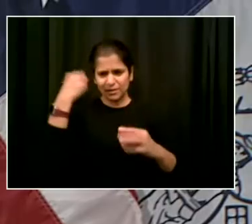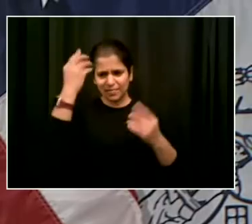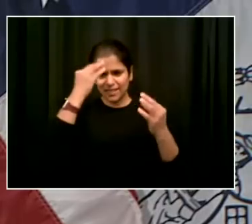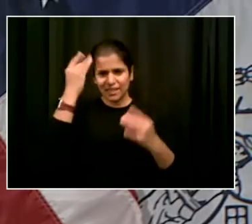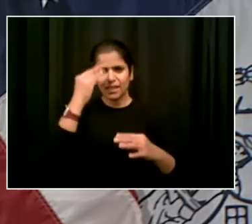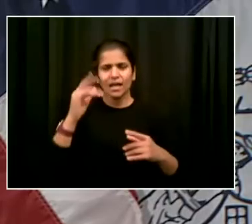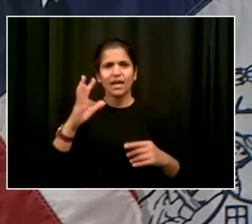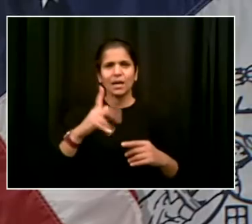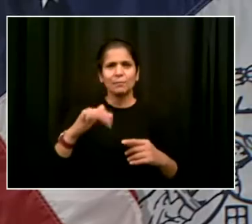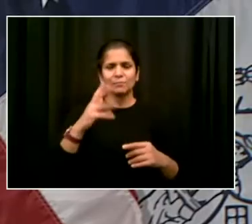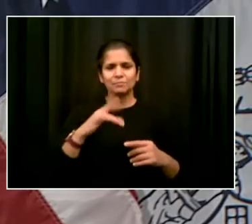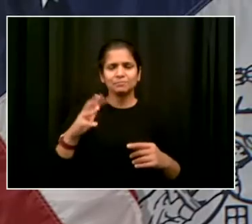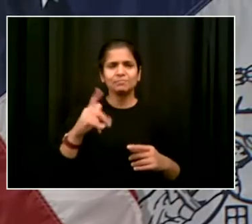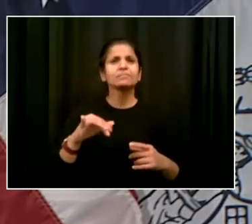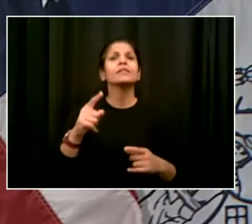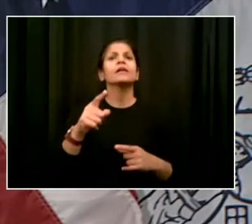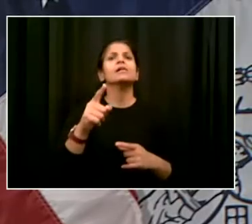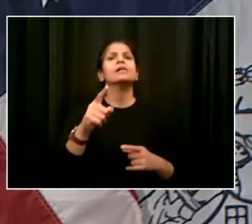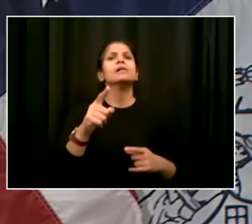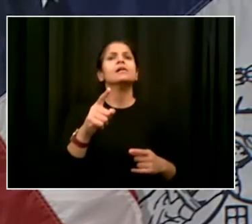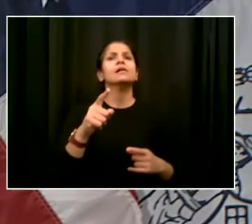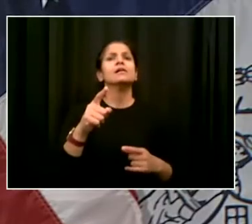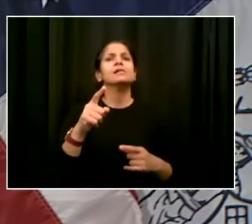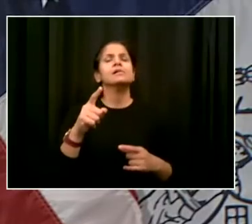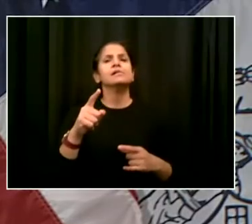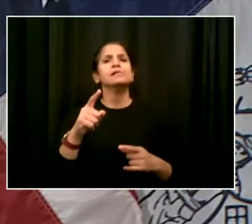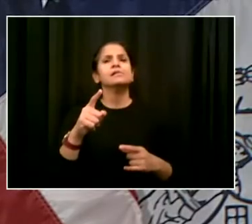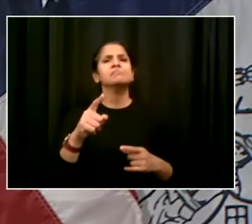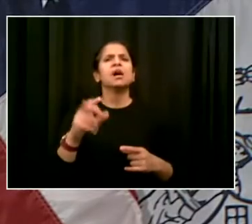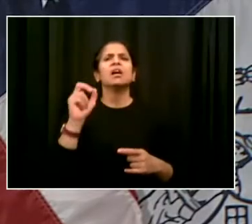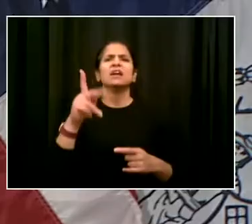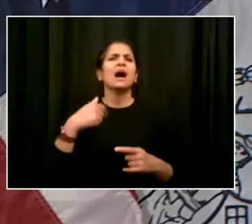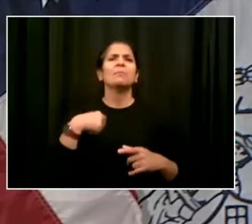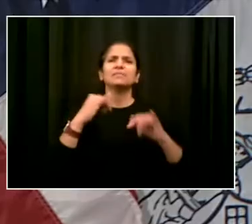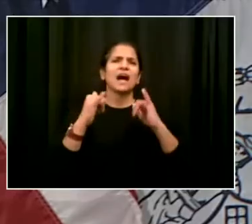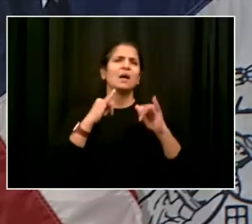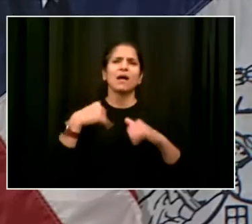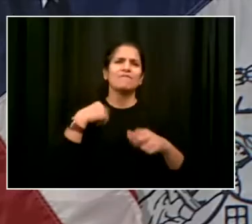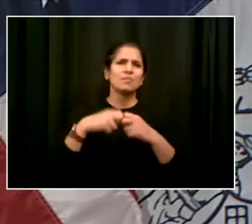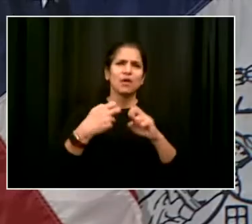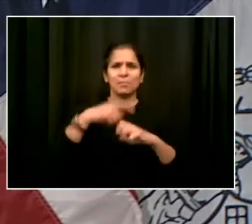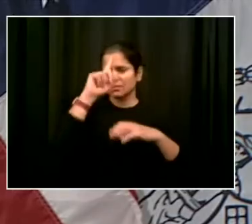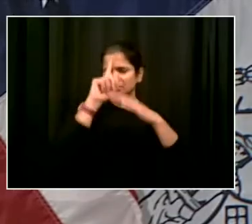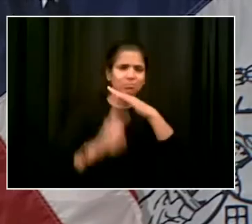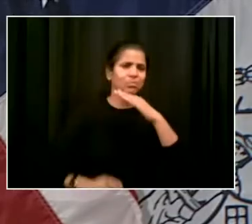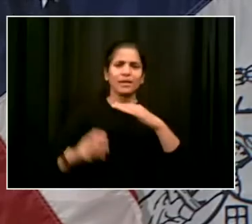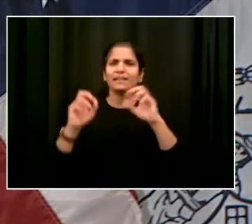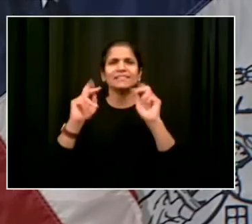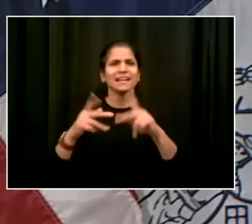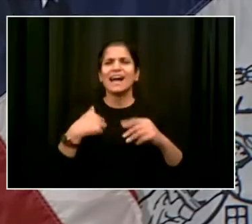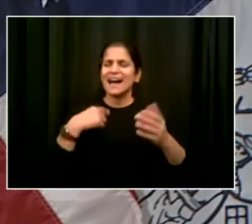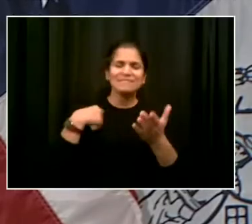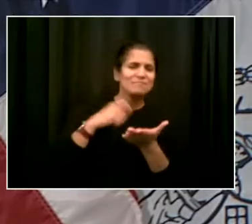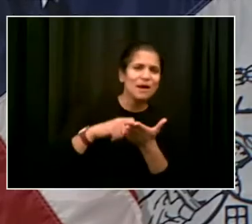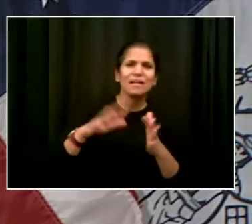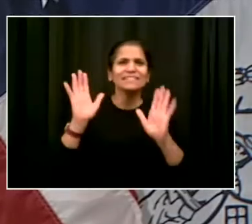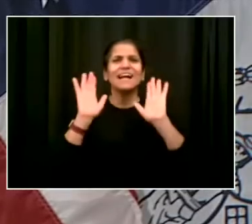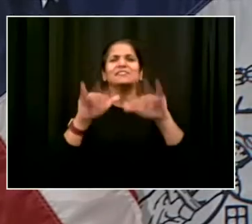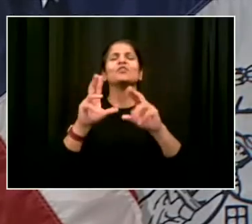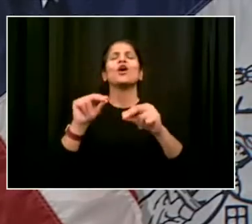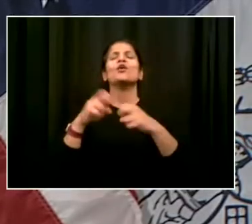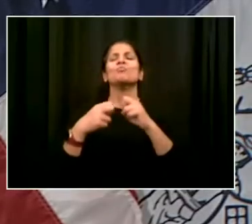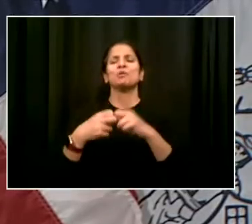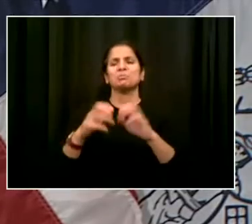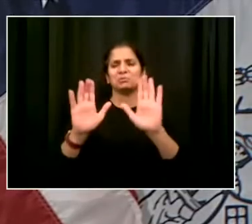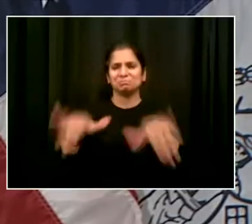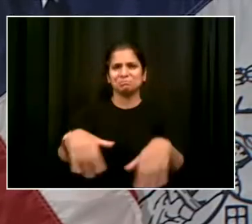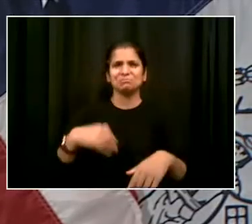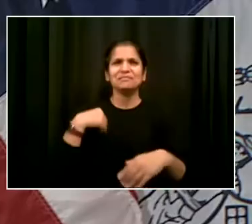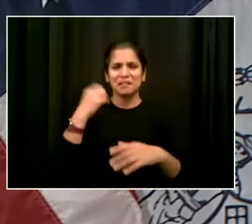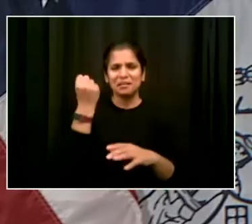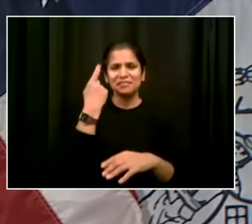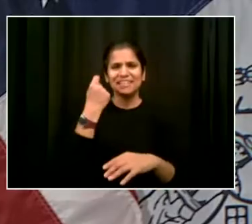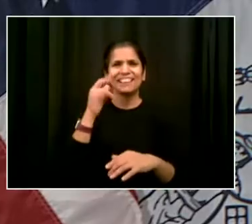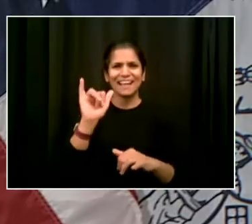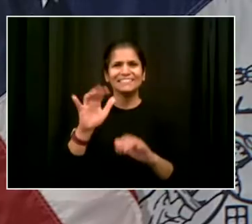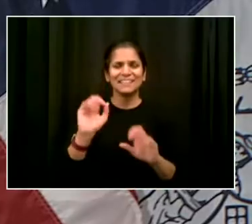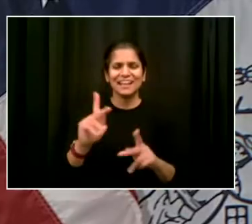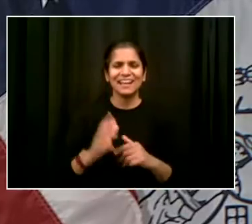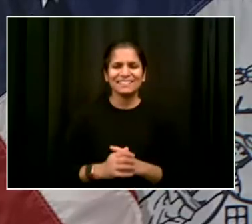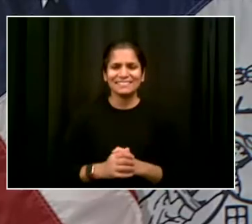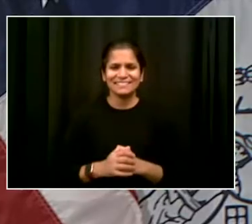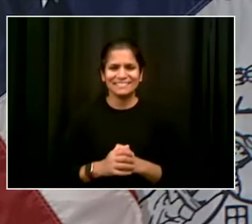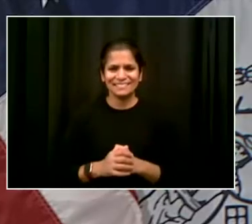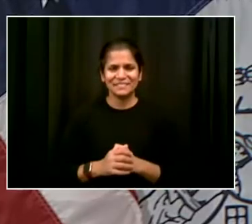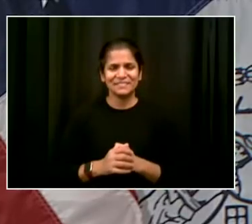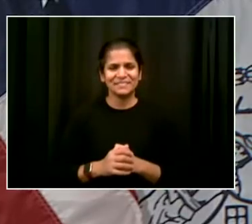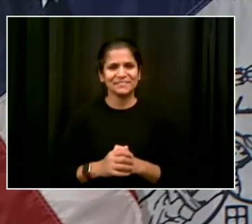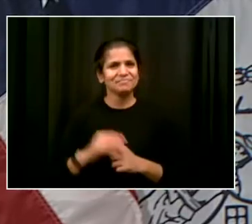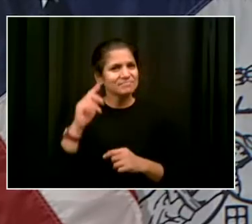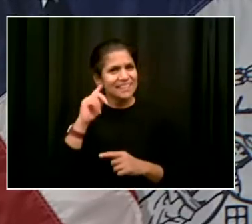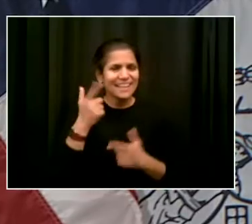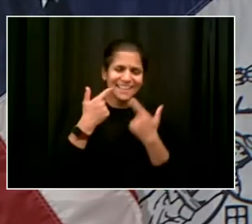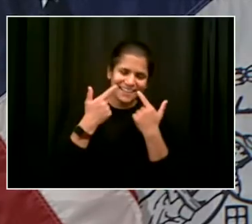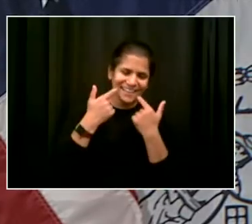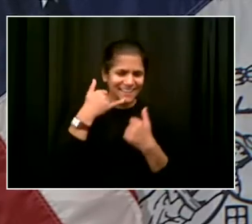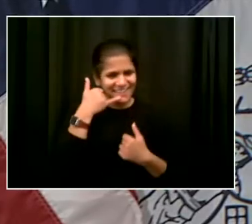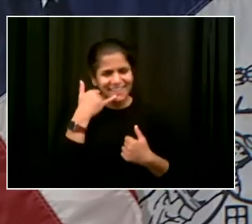IS WE ARE